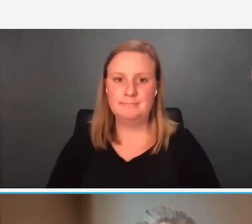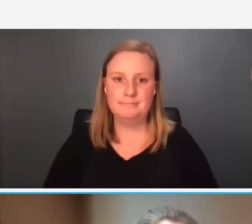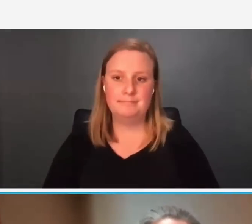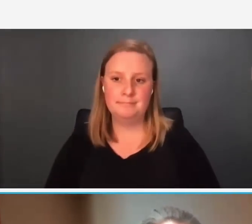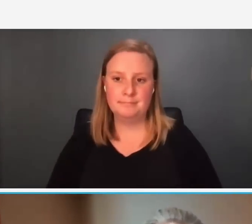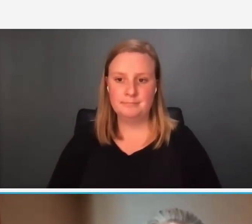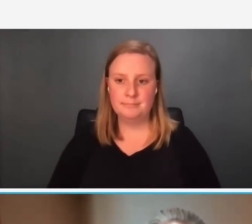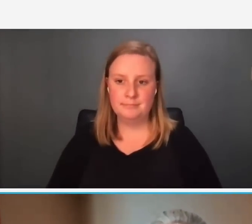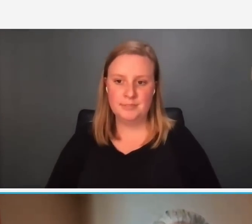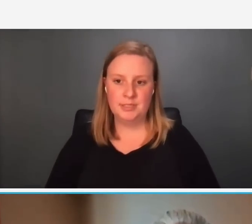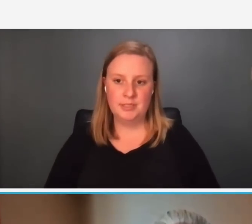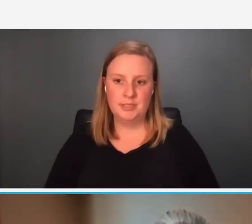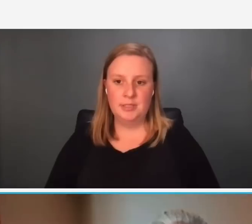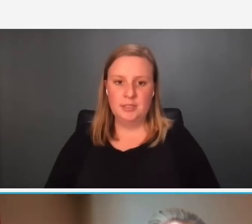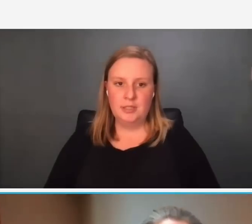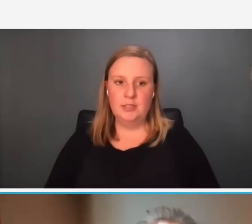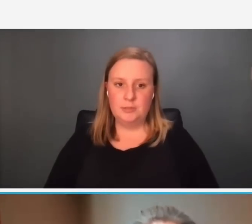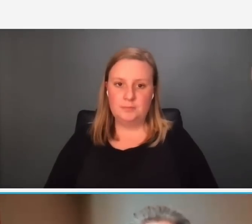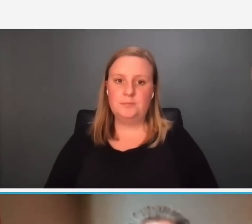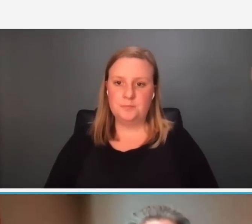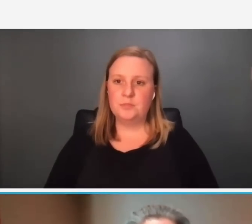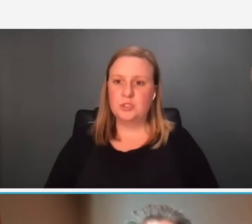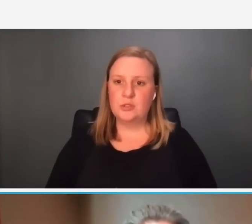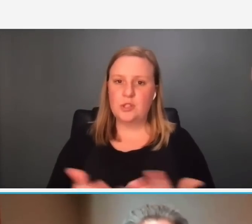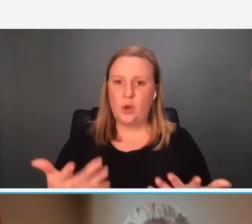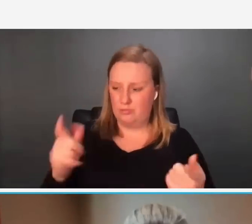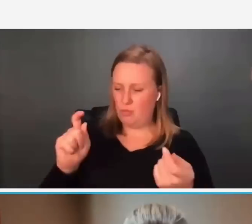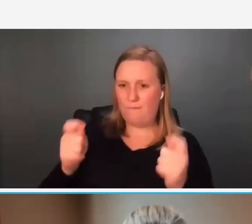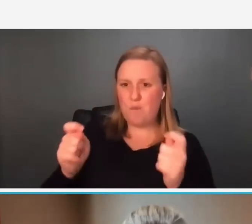So I'll start by just touching on the why. Why are we looking at bringing these programs